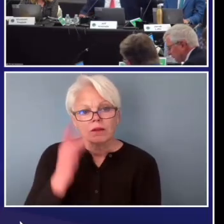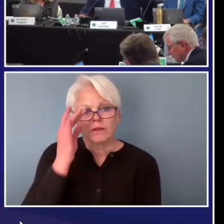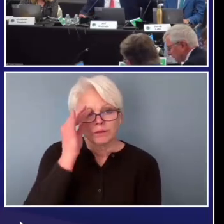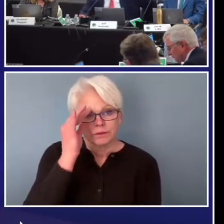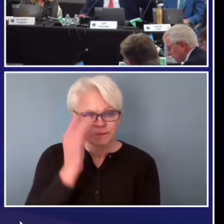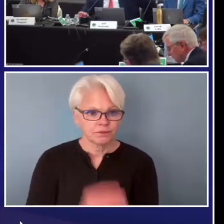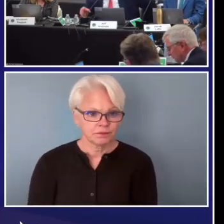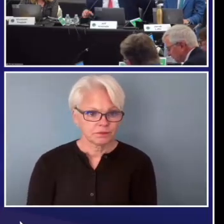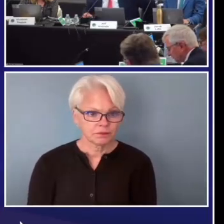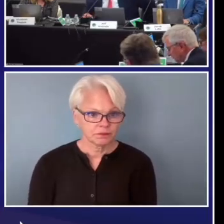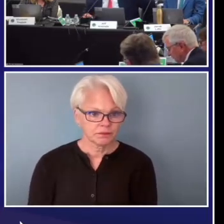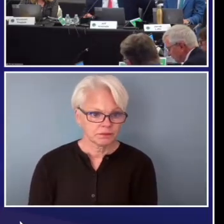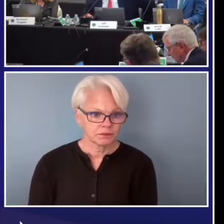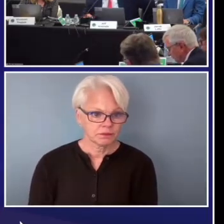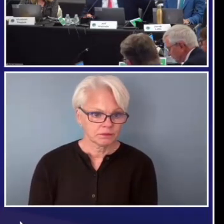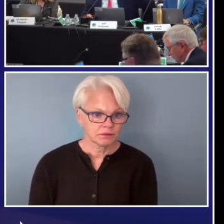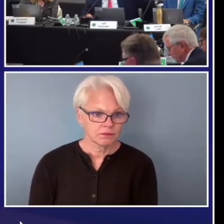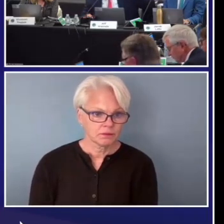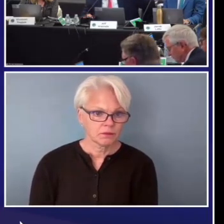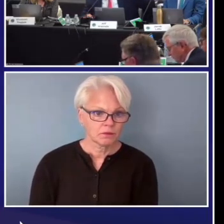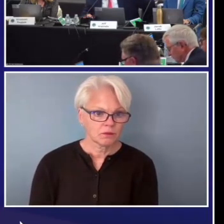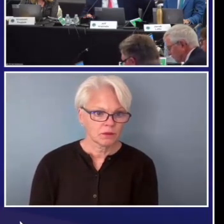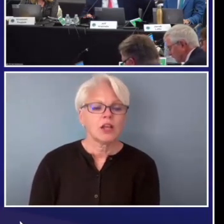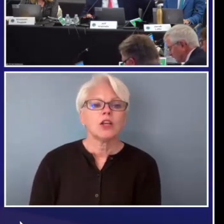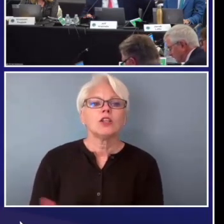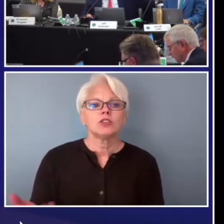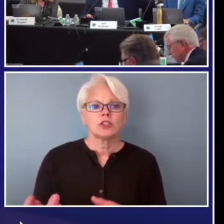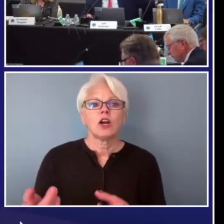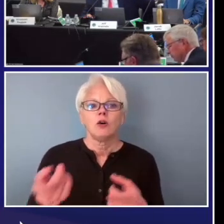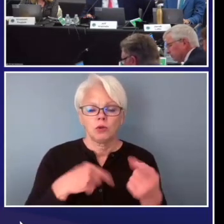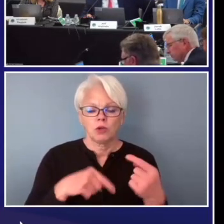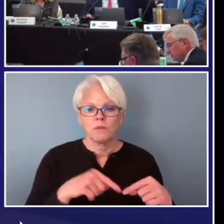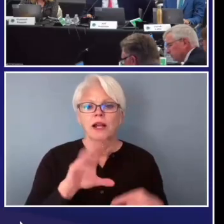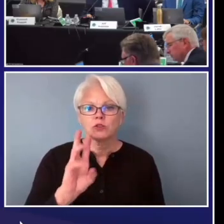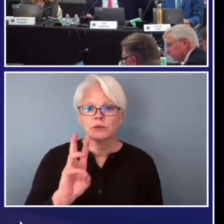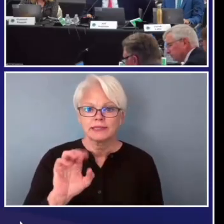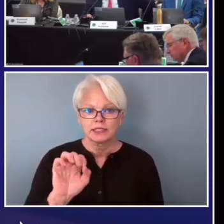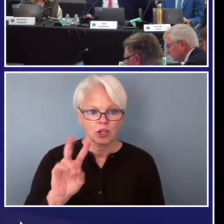So we'll we'll go back to 602. Um, in the definitions.